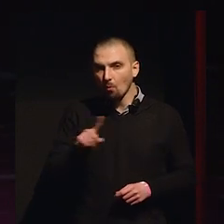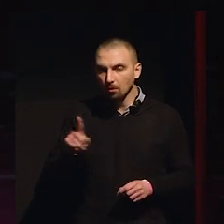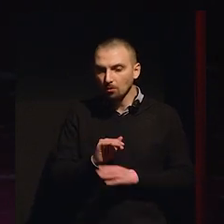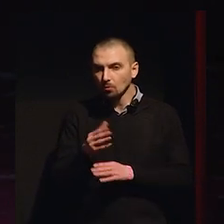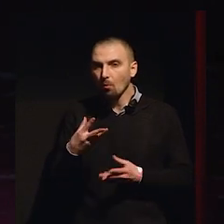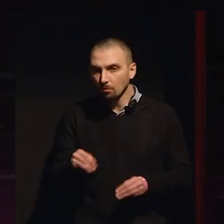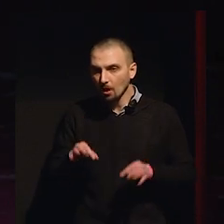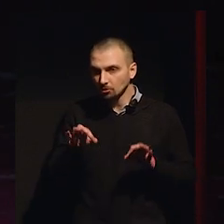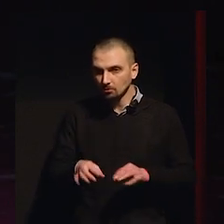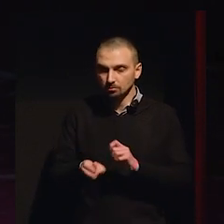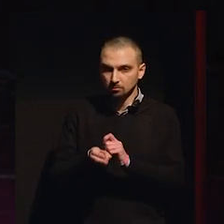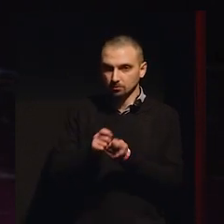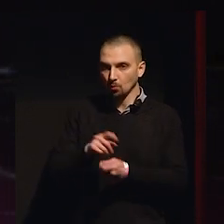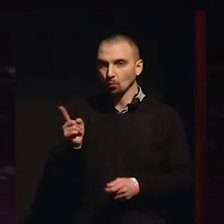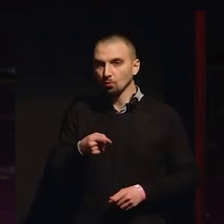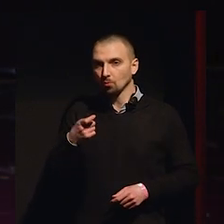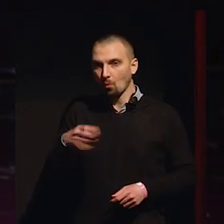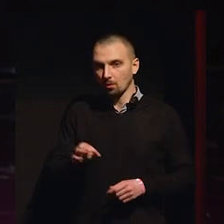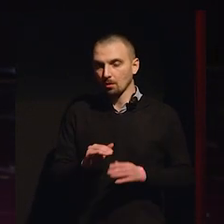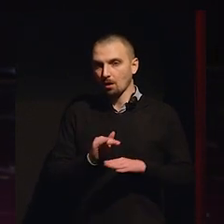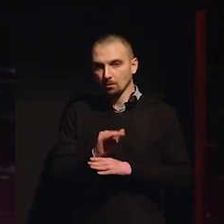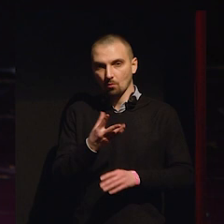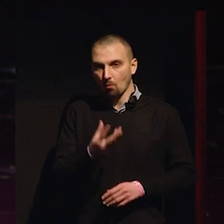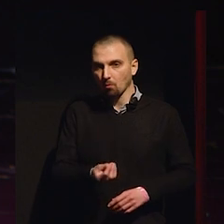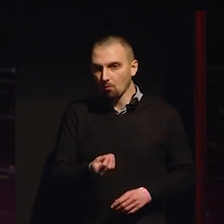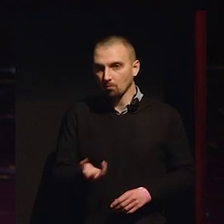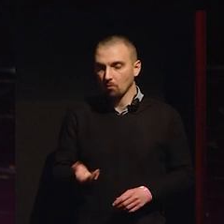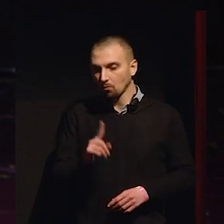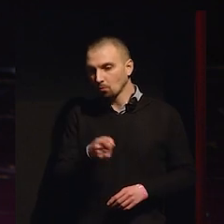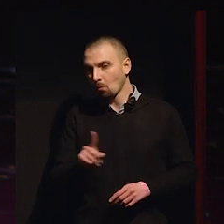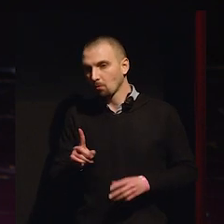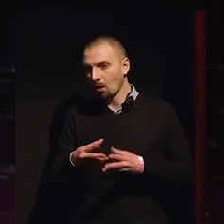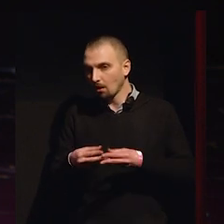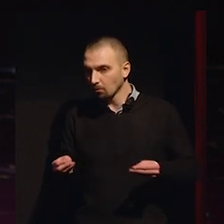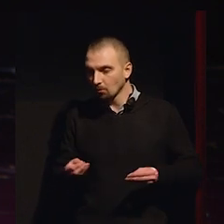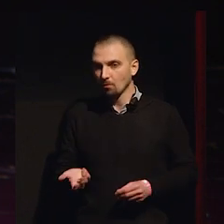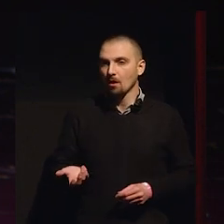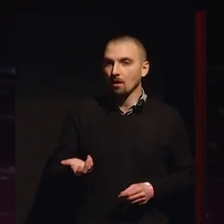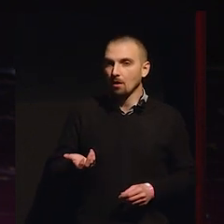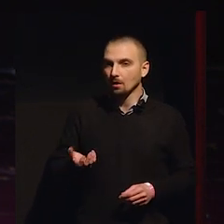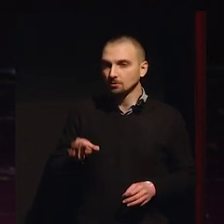now had a %90 rate. We were no longer able to find poliomyelitis,